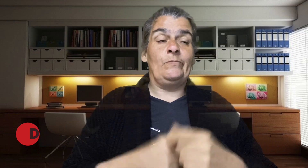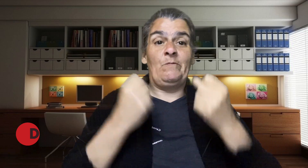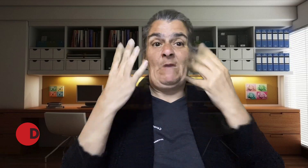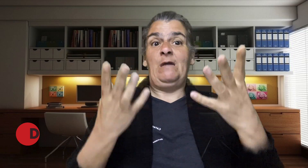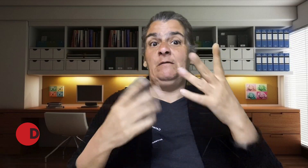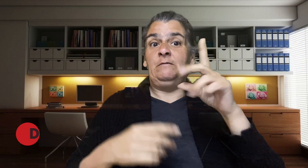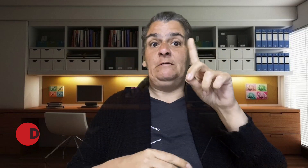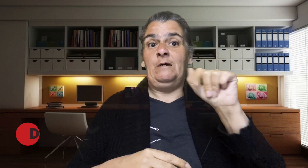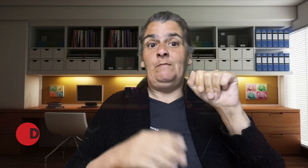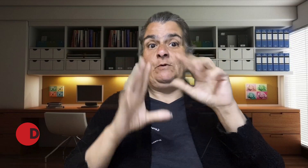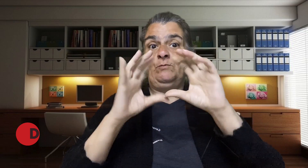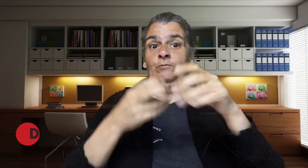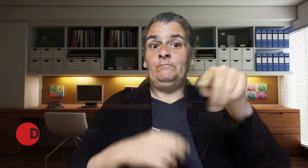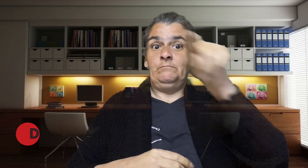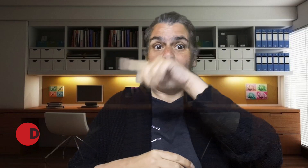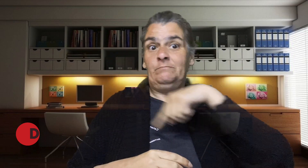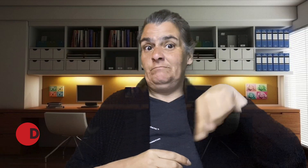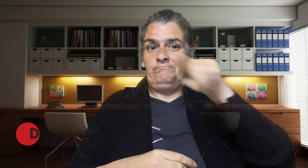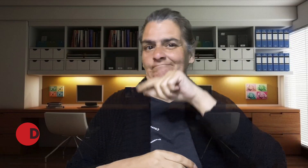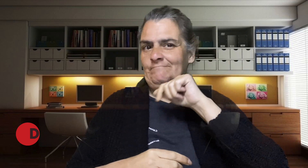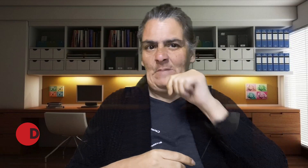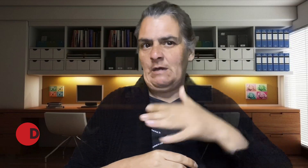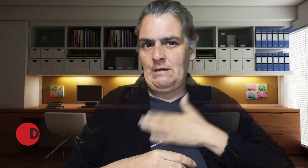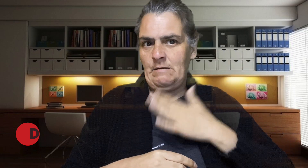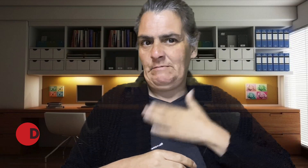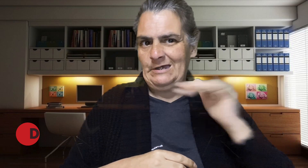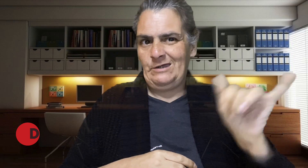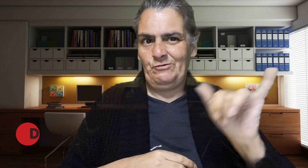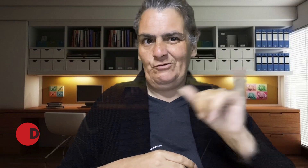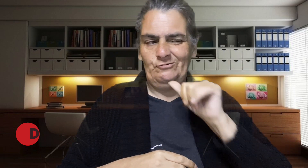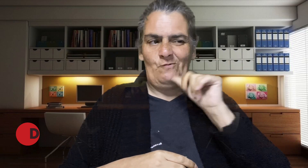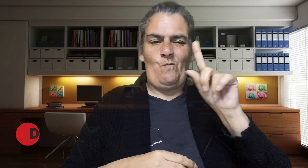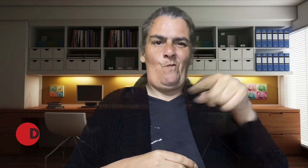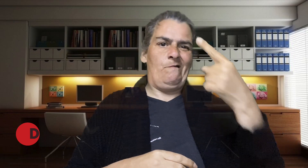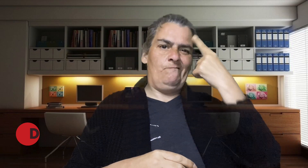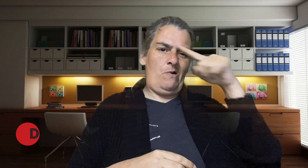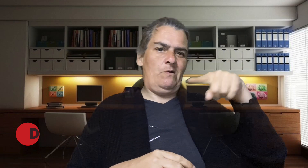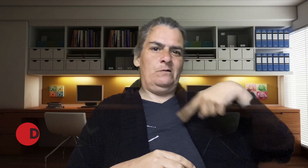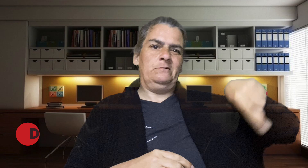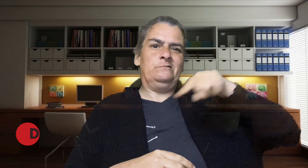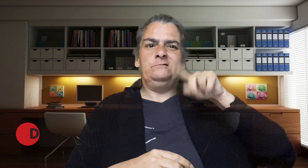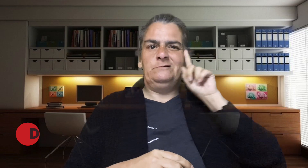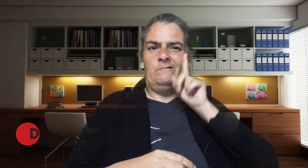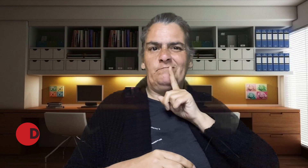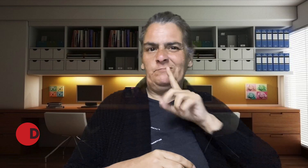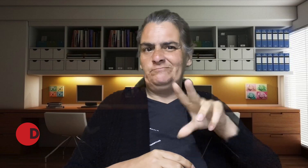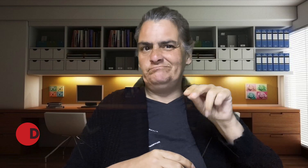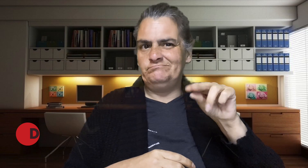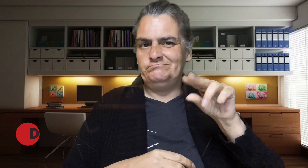Many disability groups are not happy either. The Deaf,